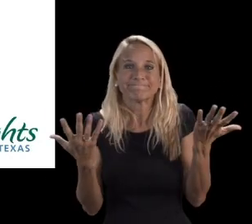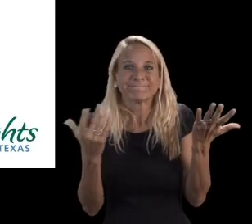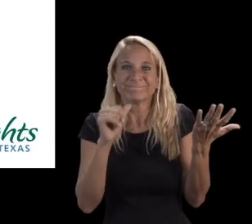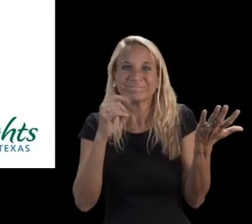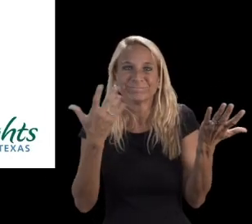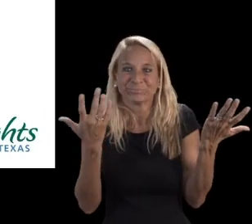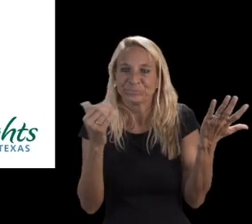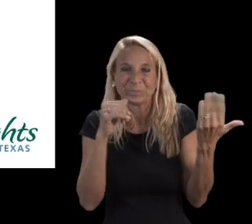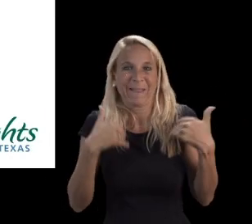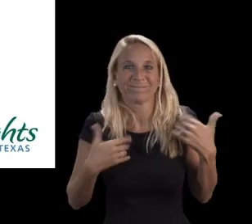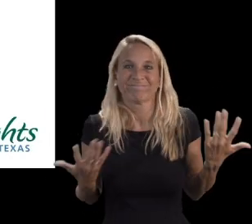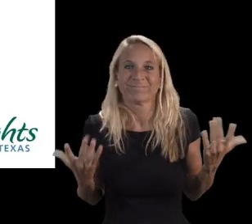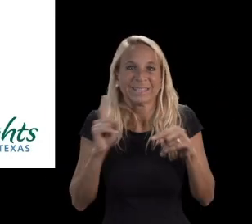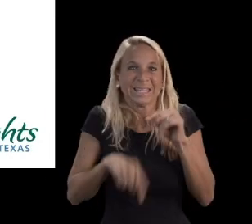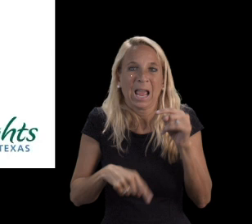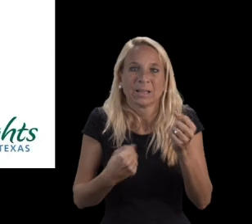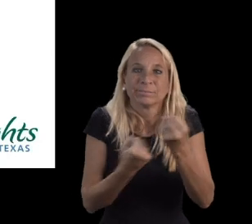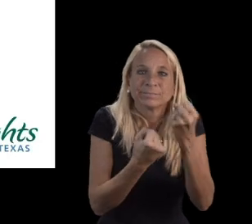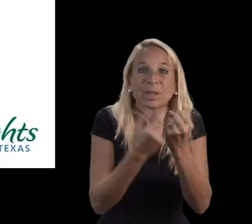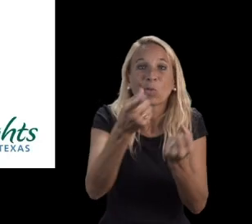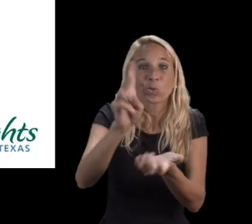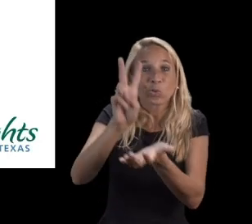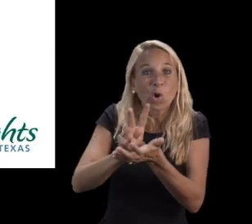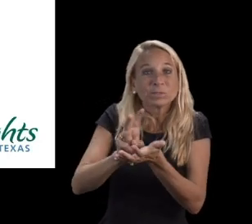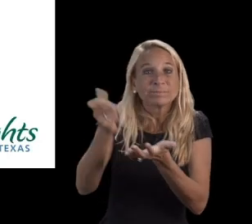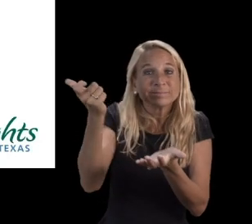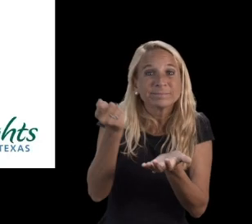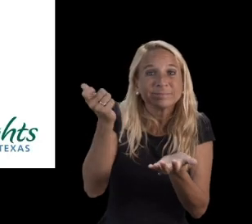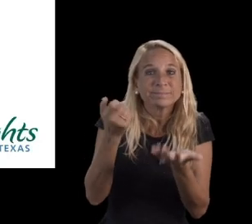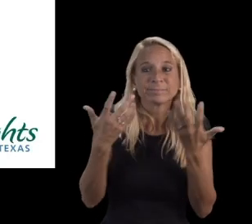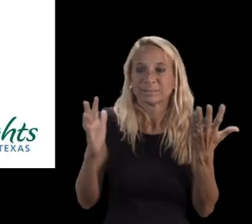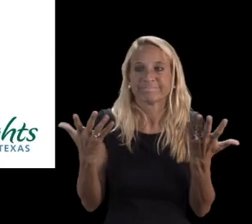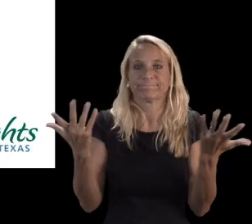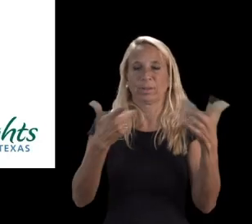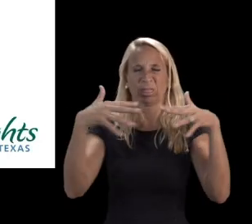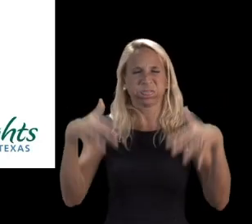so you just lost benefits unnecessarily. So let's not do that process.